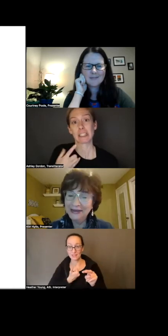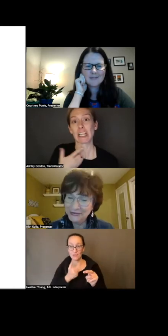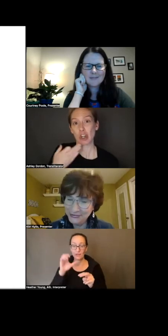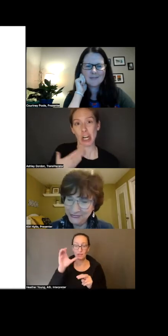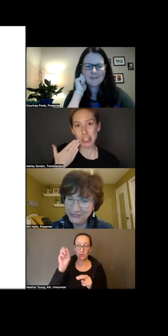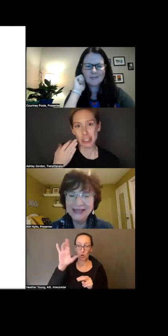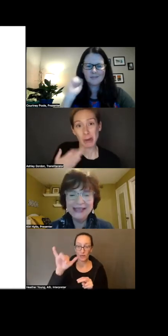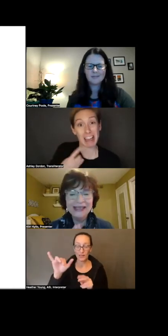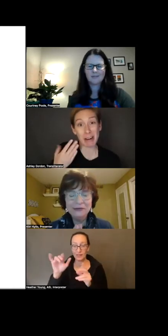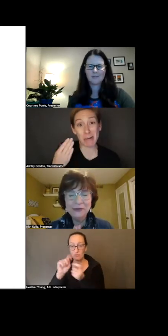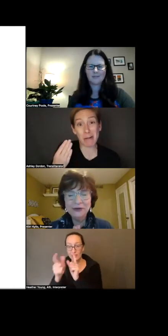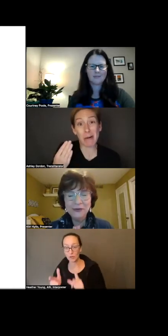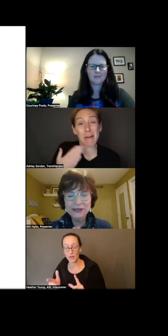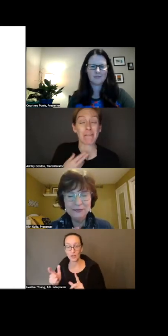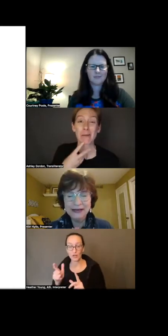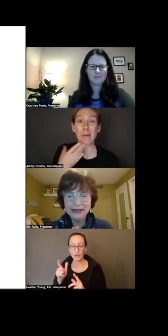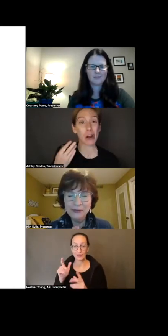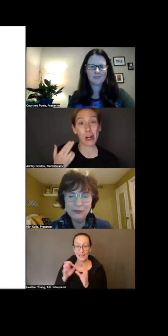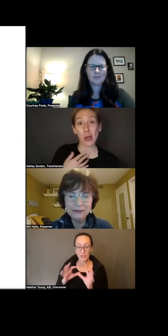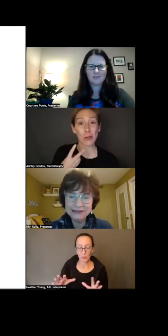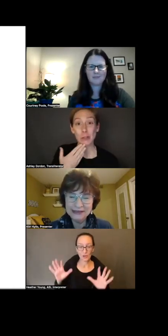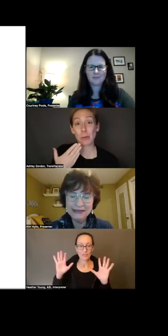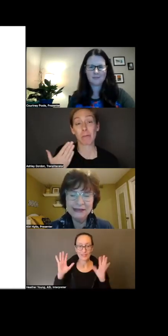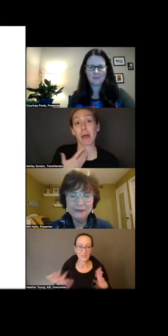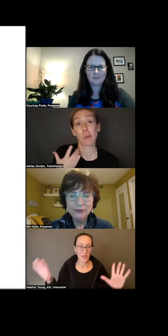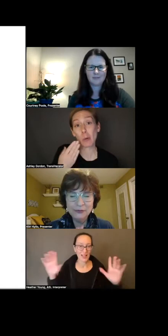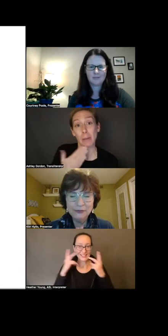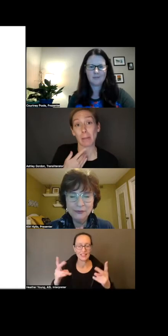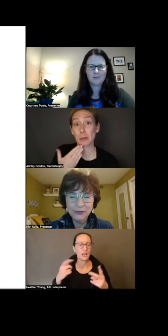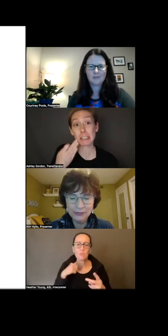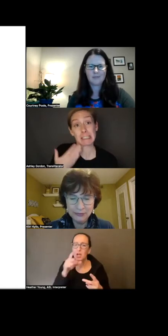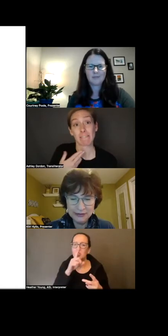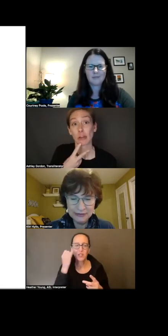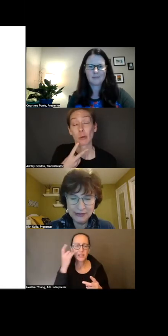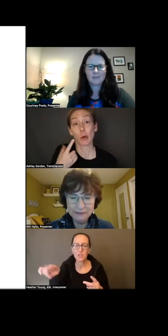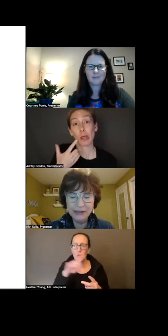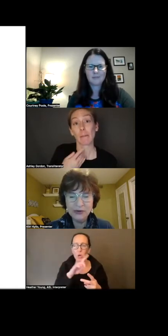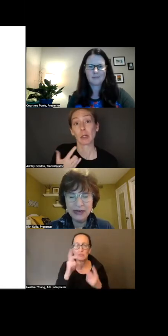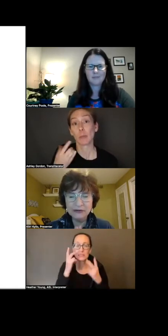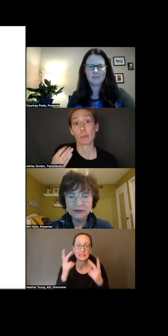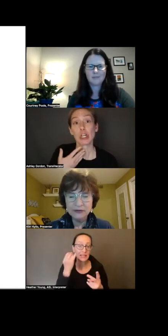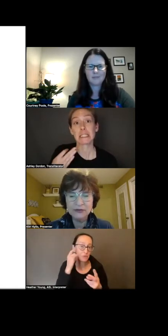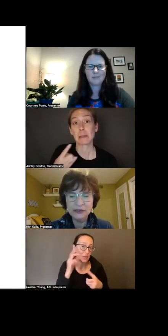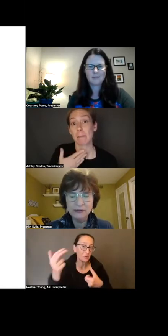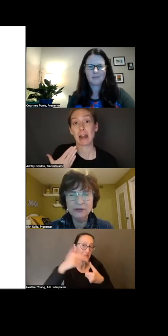I don't know, I won't be able to see if you were able to participate. But I'm going to ask for Jennifer's help